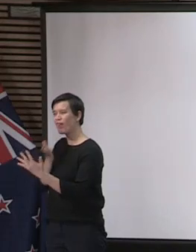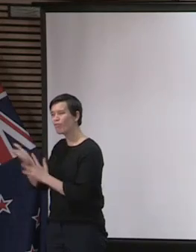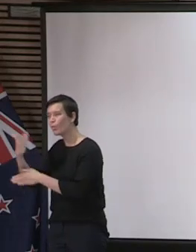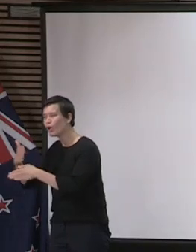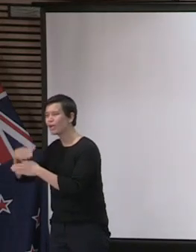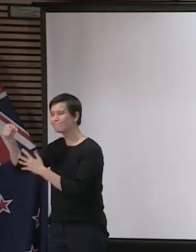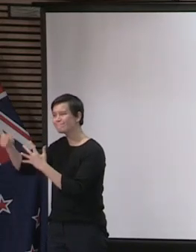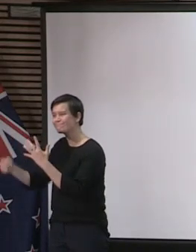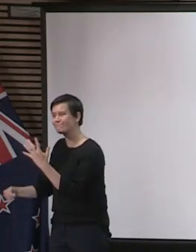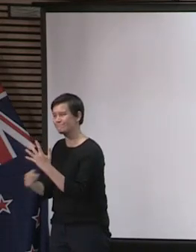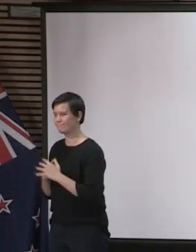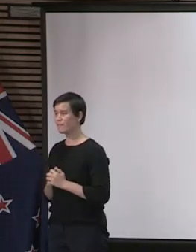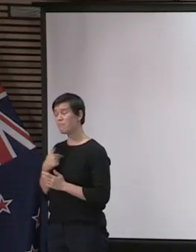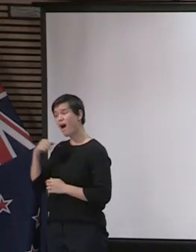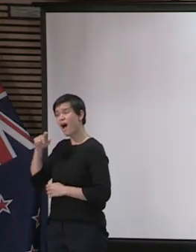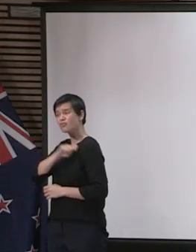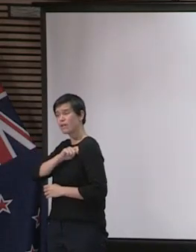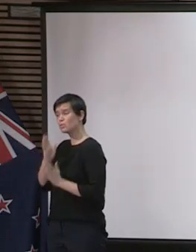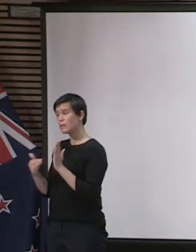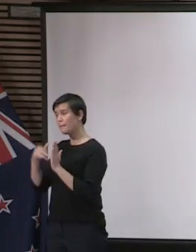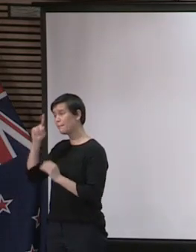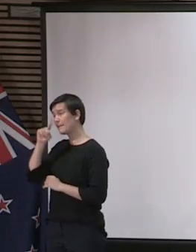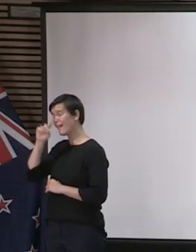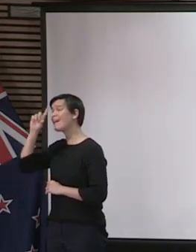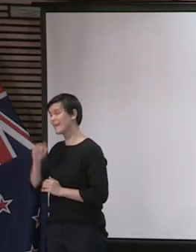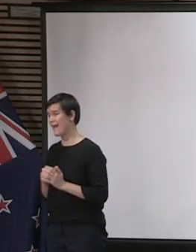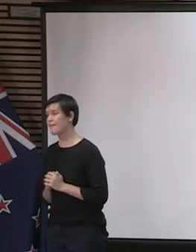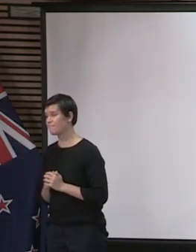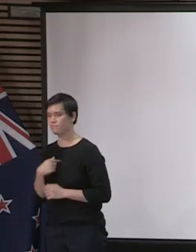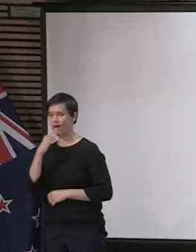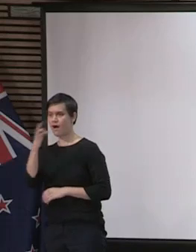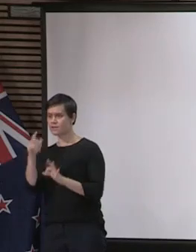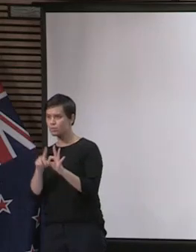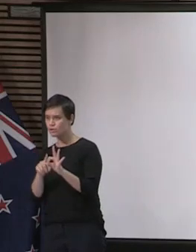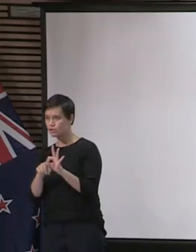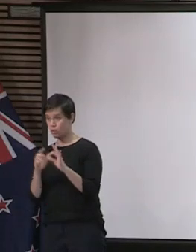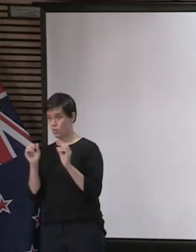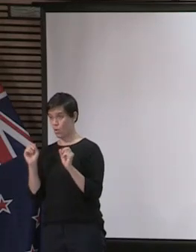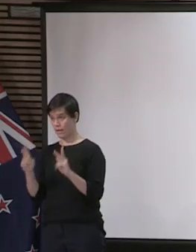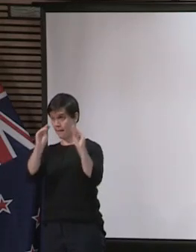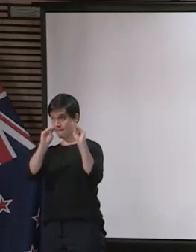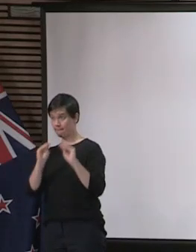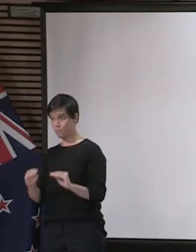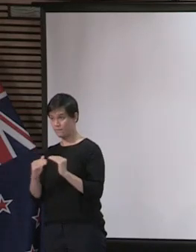themselves and they have done so in an incredible way so I have faith we will keep doing that.